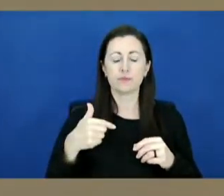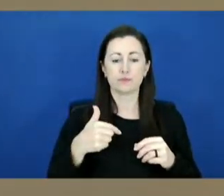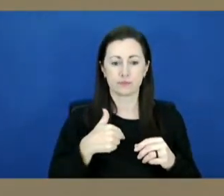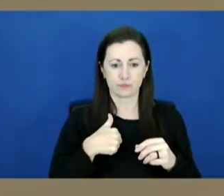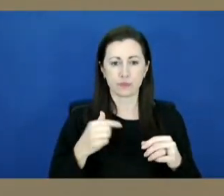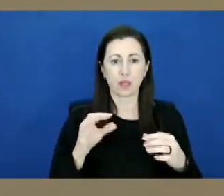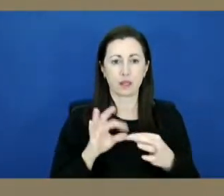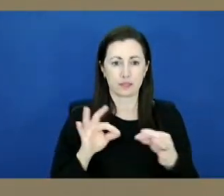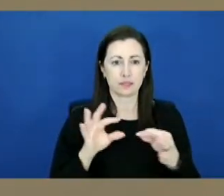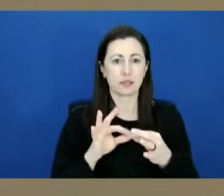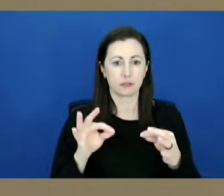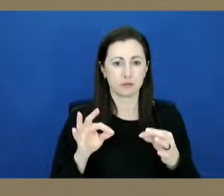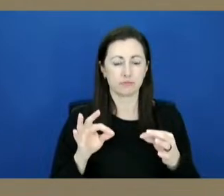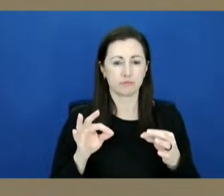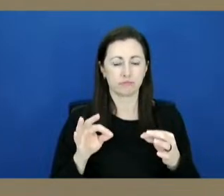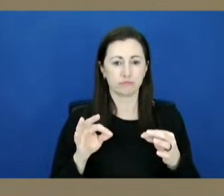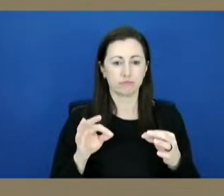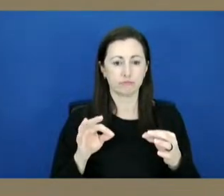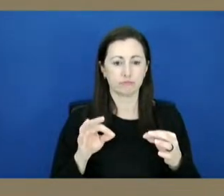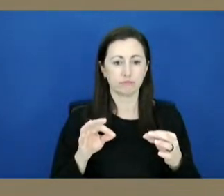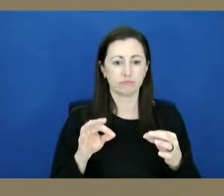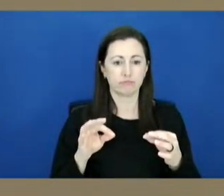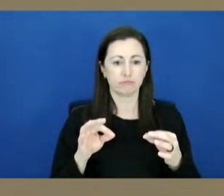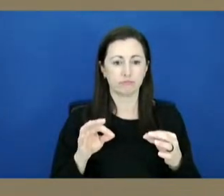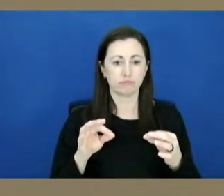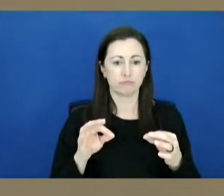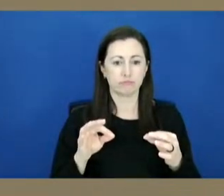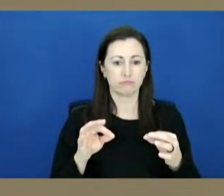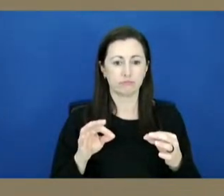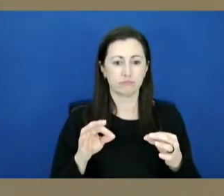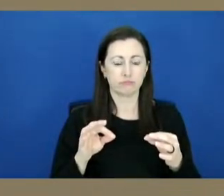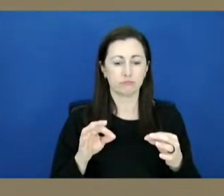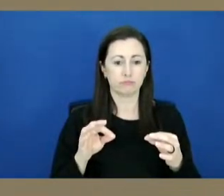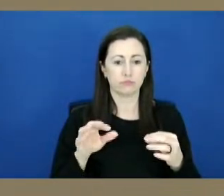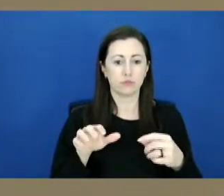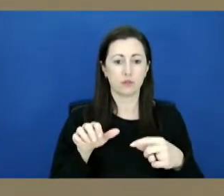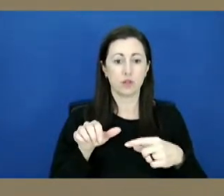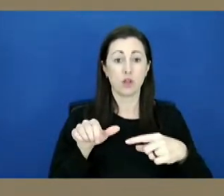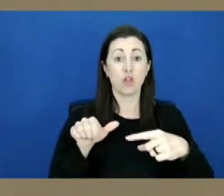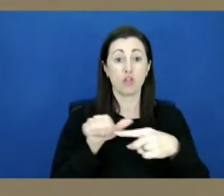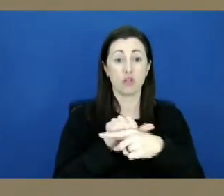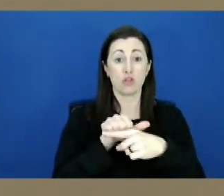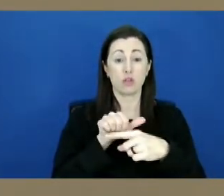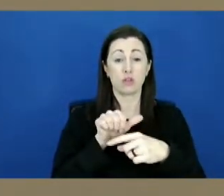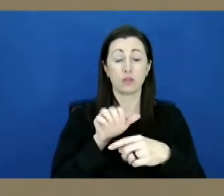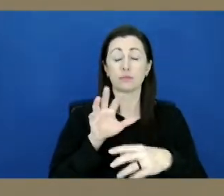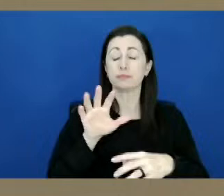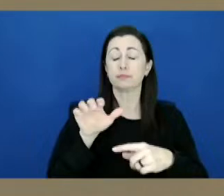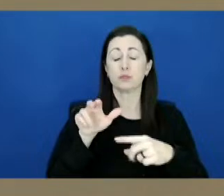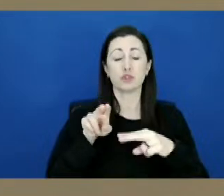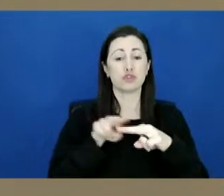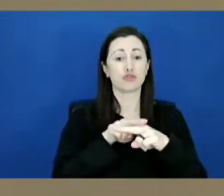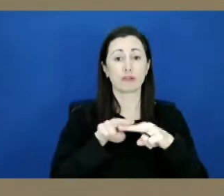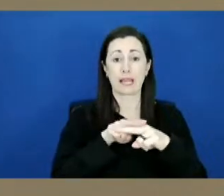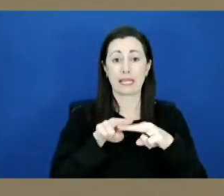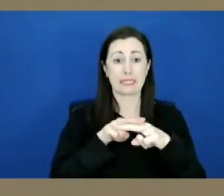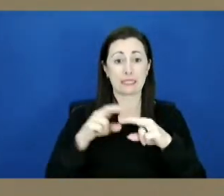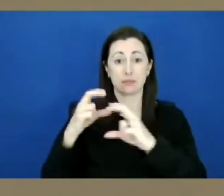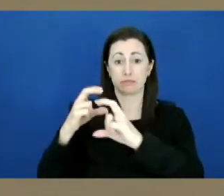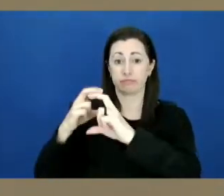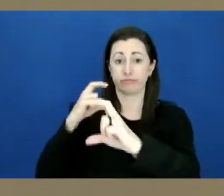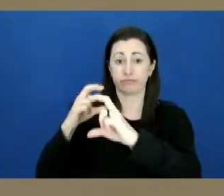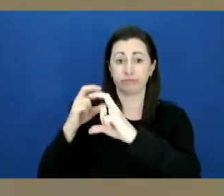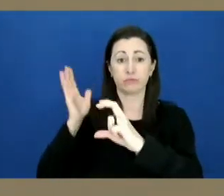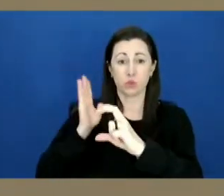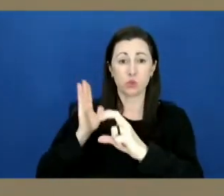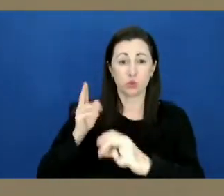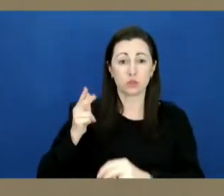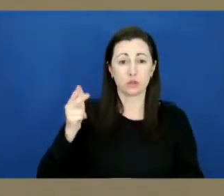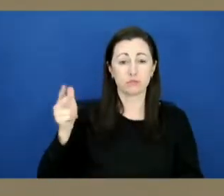ABOUT WORLD WAR II.